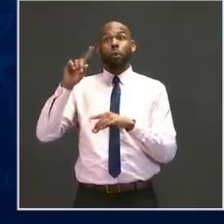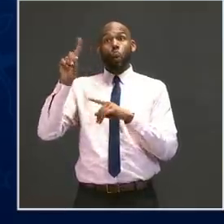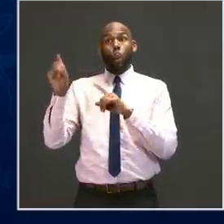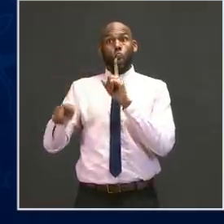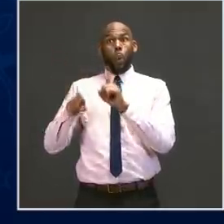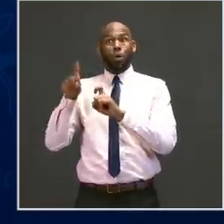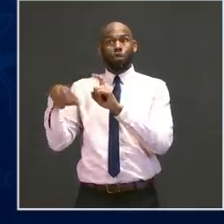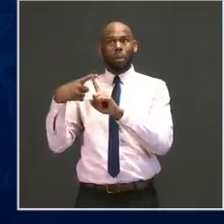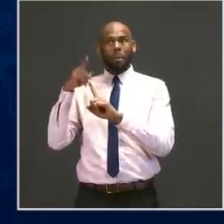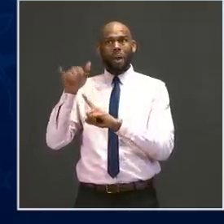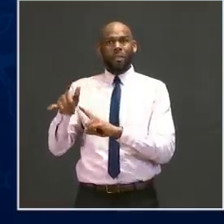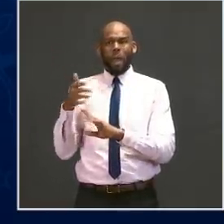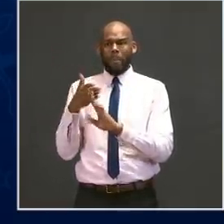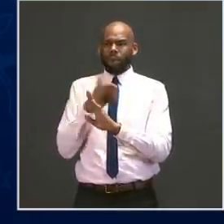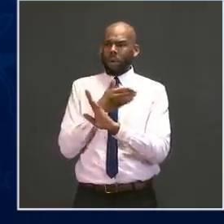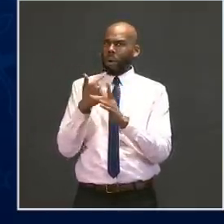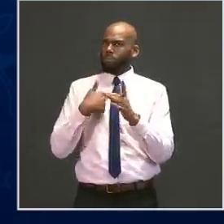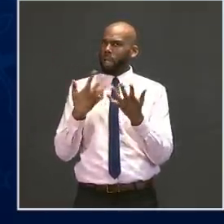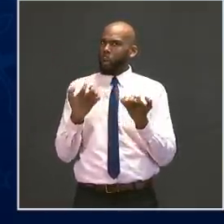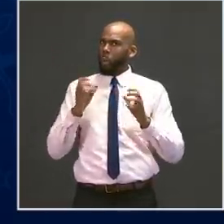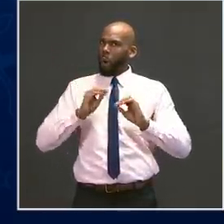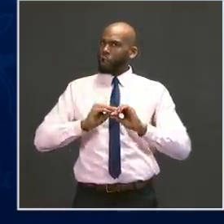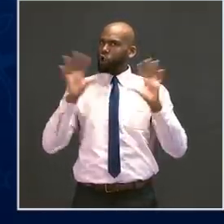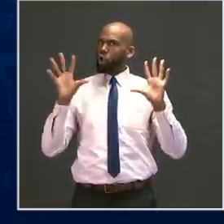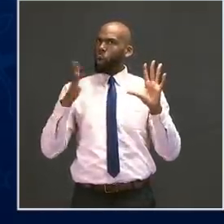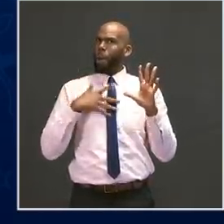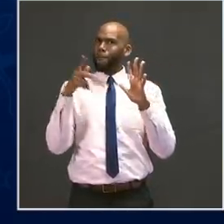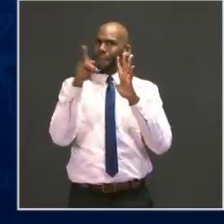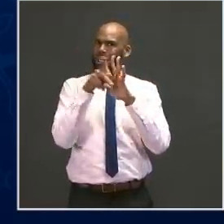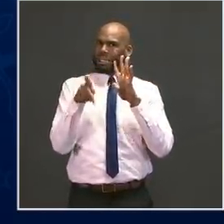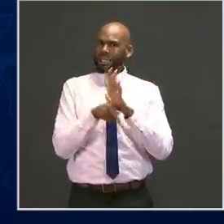and I wanted to be clear about our policy and what our approach is.